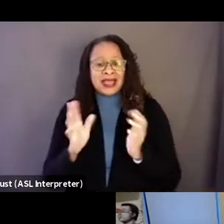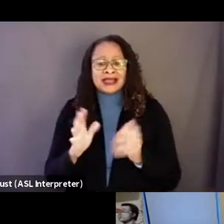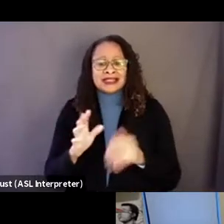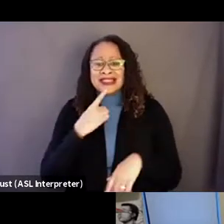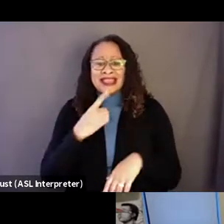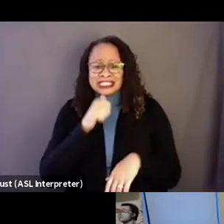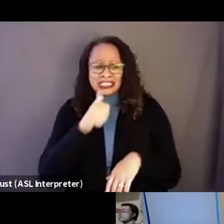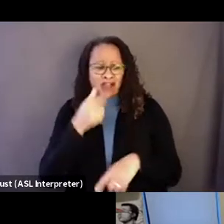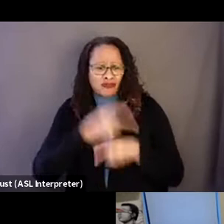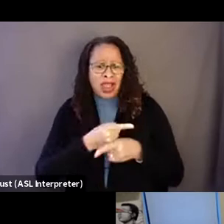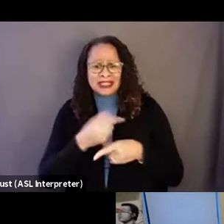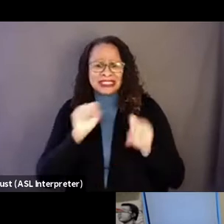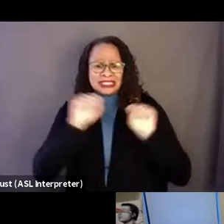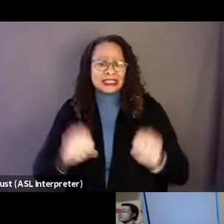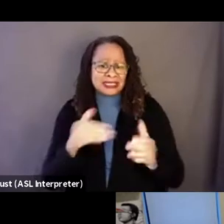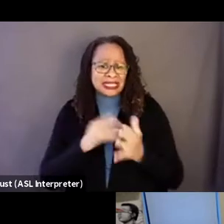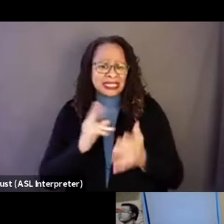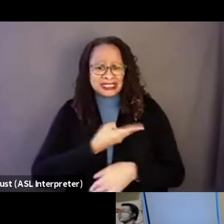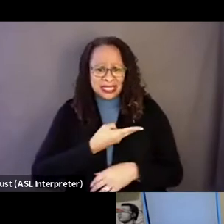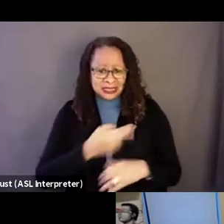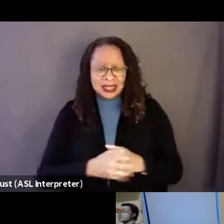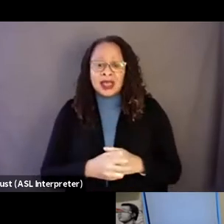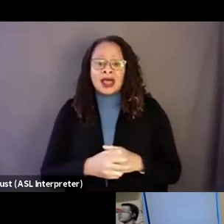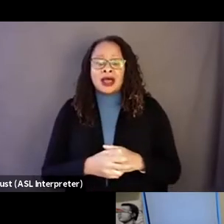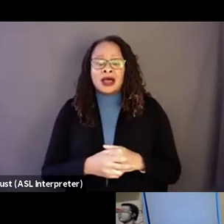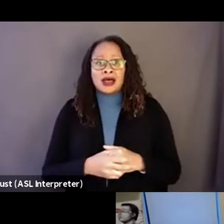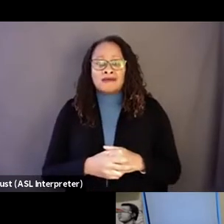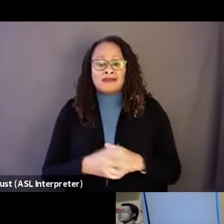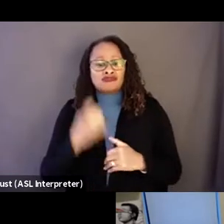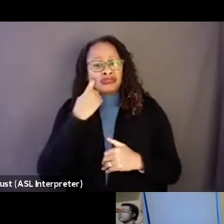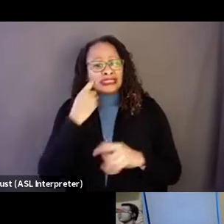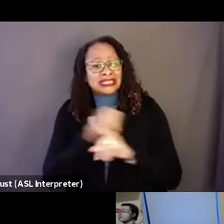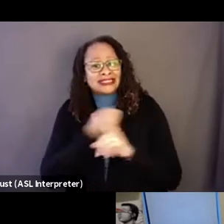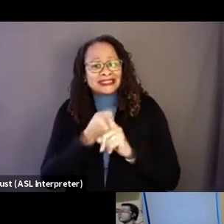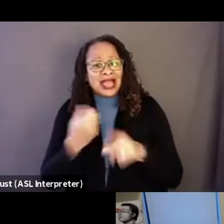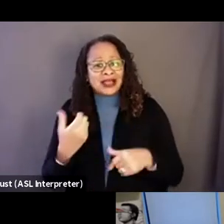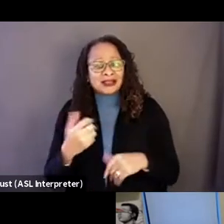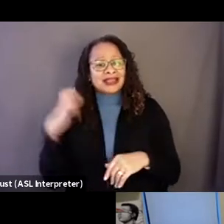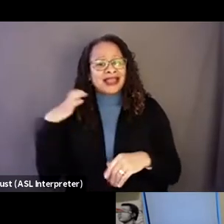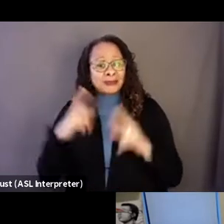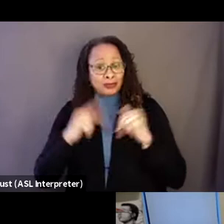knowing that the people that you all the people that you feature in your film and the parents